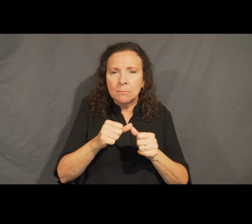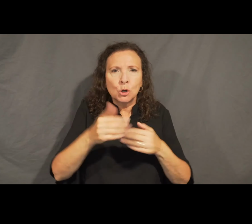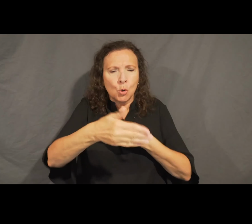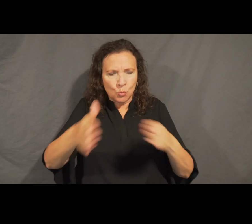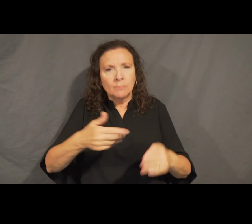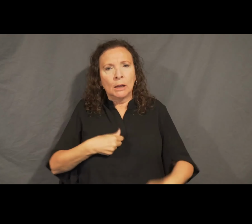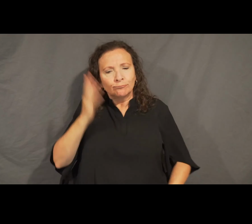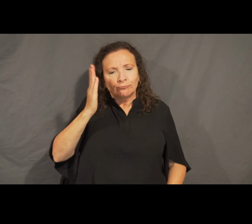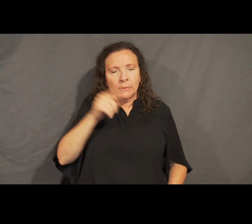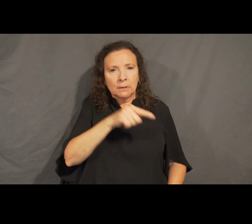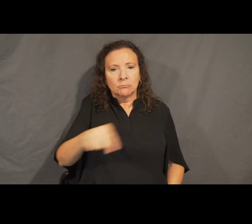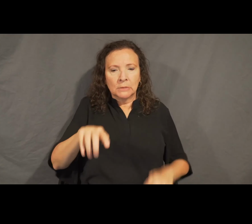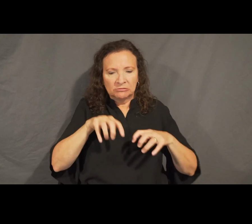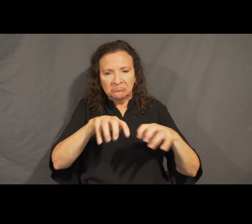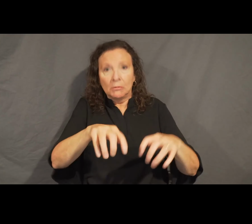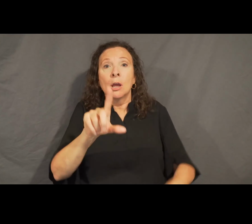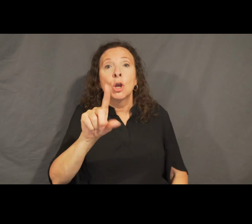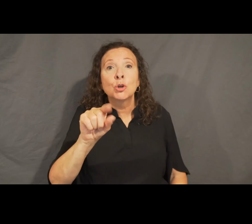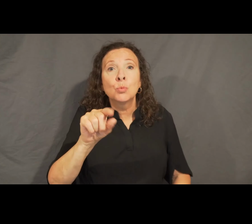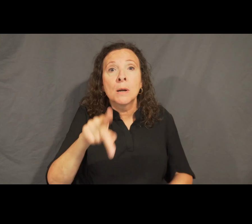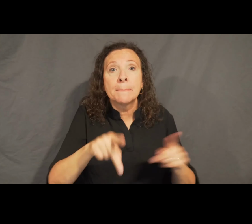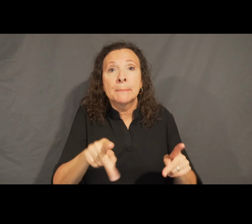Probably could not contain more than 20 people. And it was very old technology.